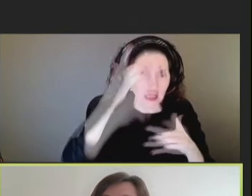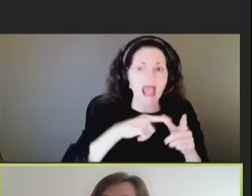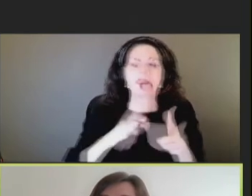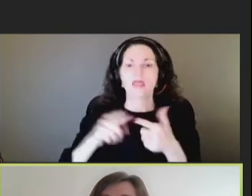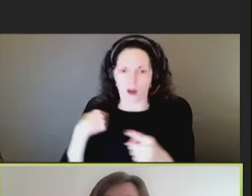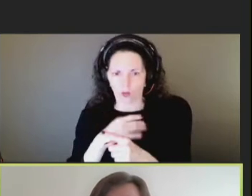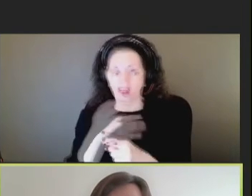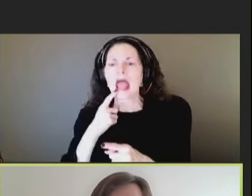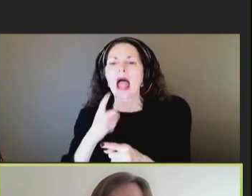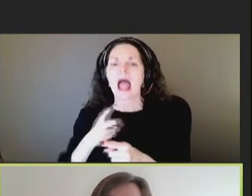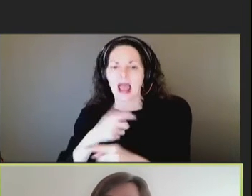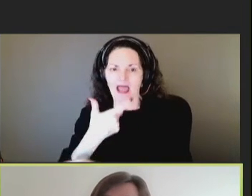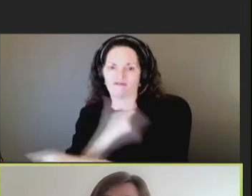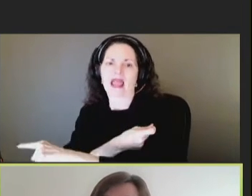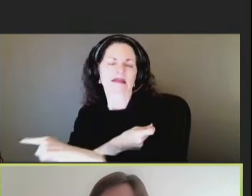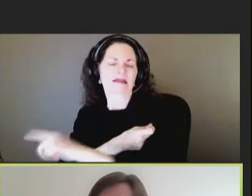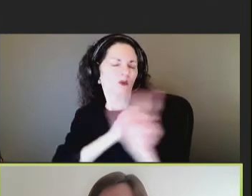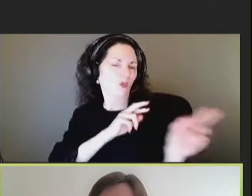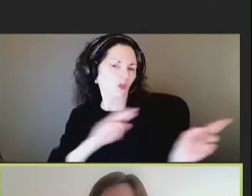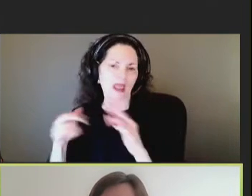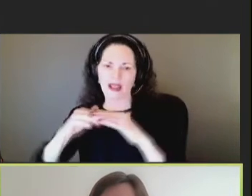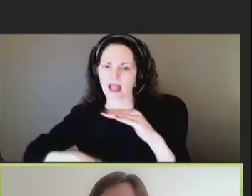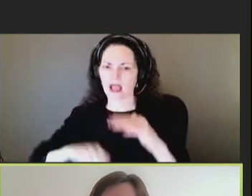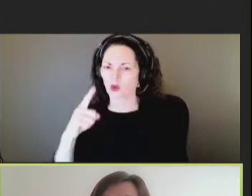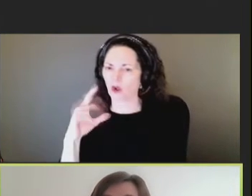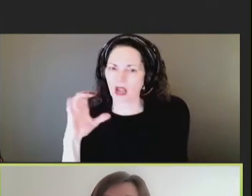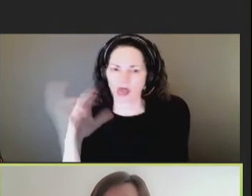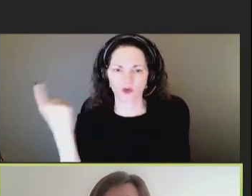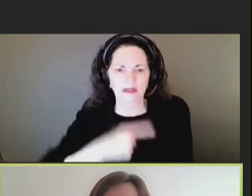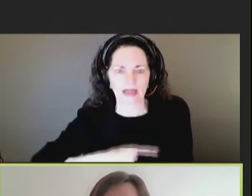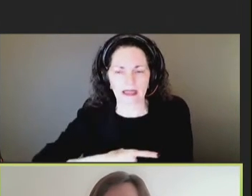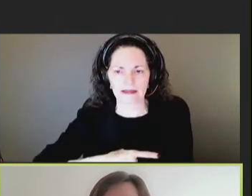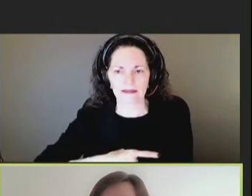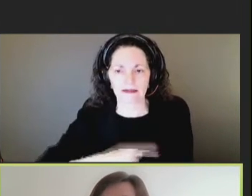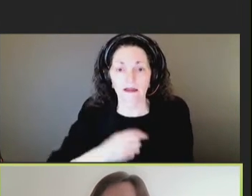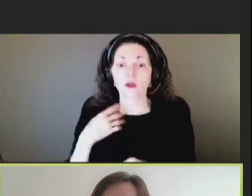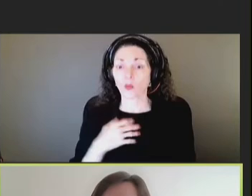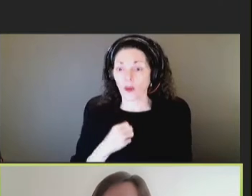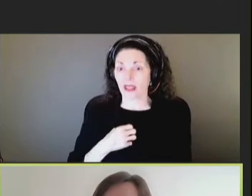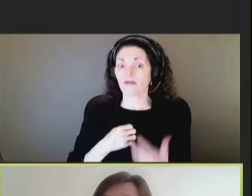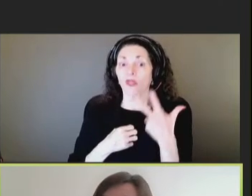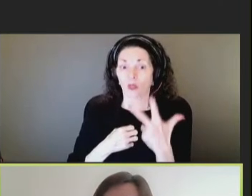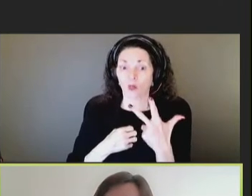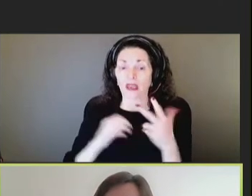We have three registered vaccines worldwide. We have the cell-based